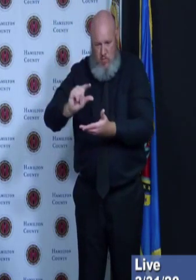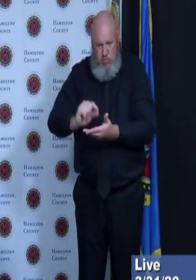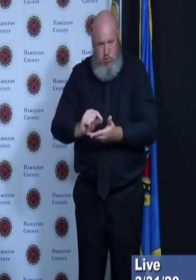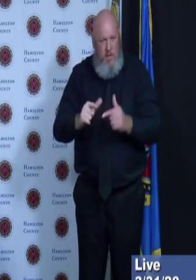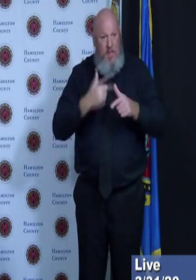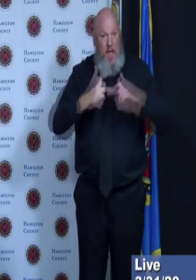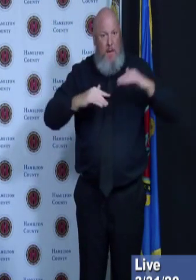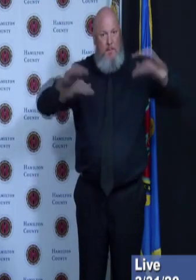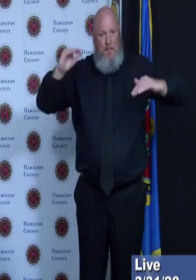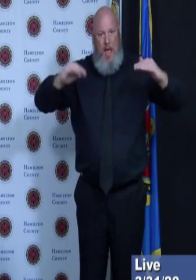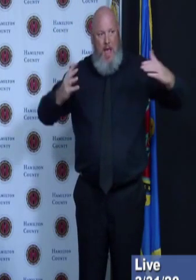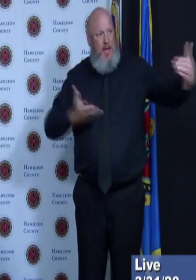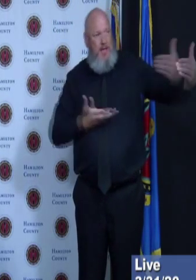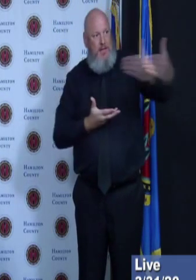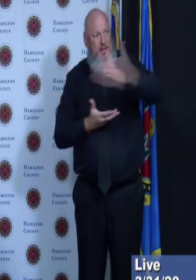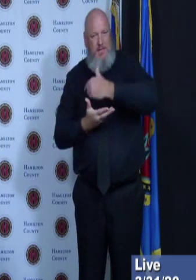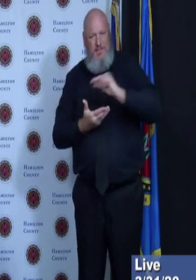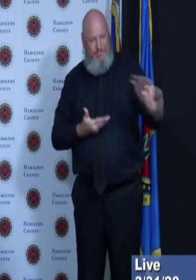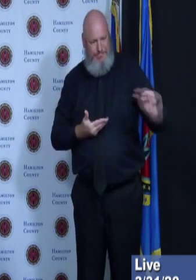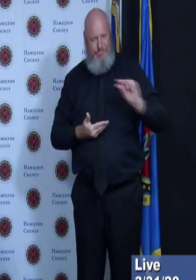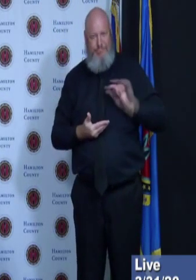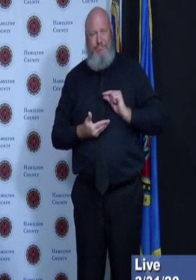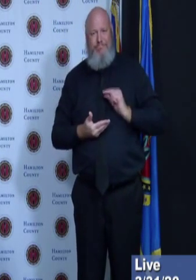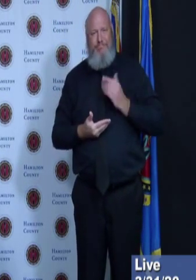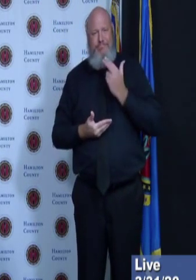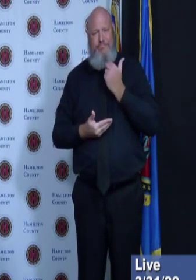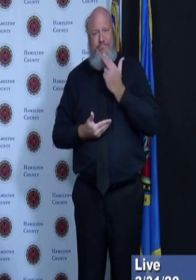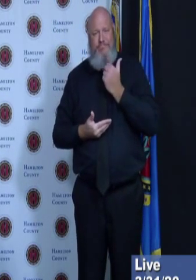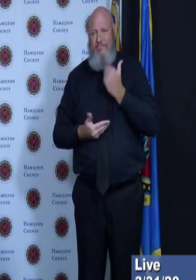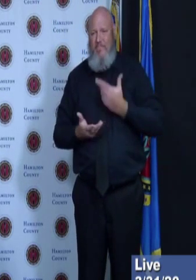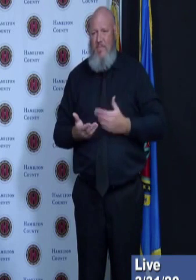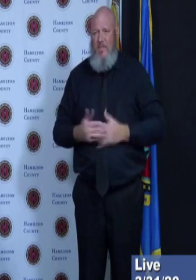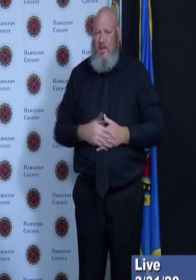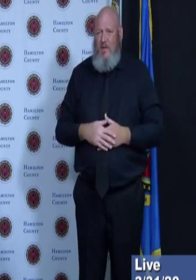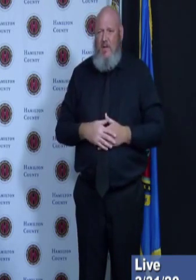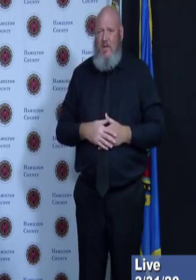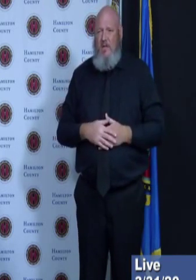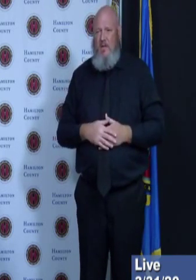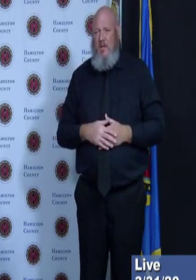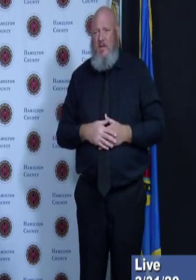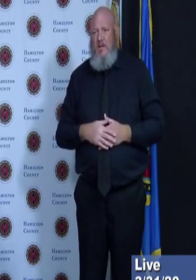it's going to be tough and we're gonna hear from Jeff as to how those